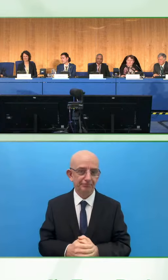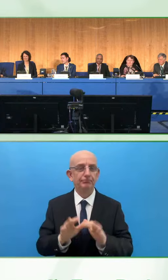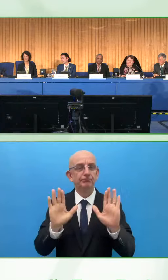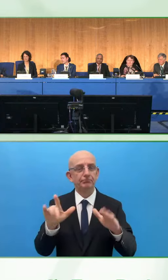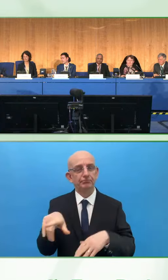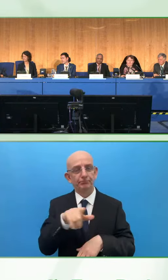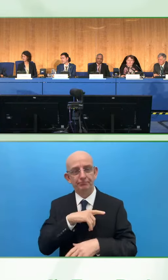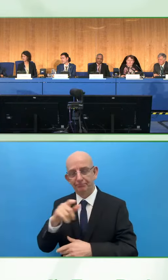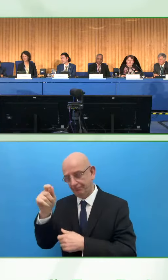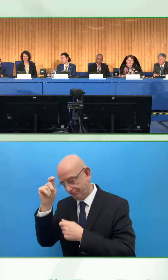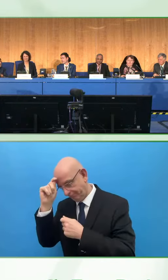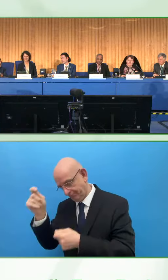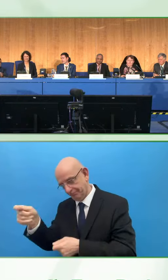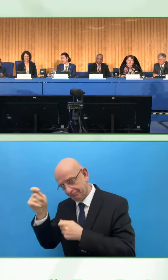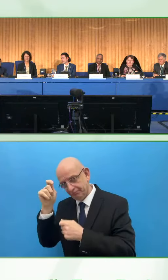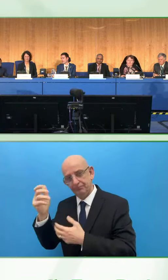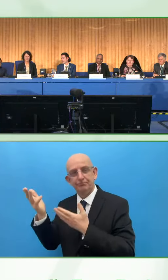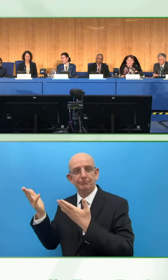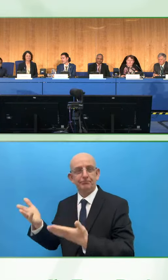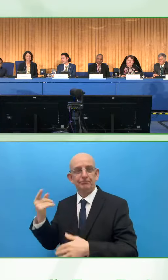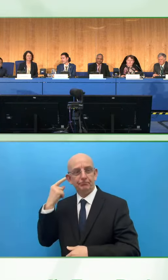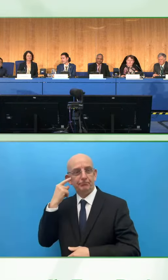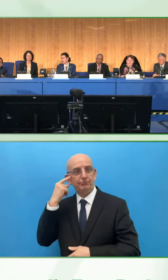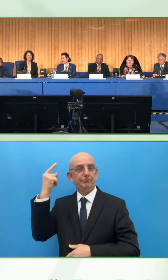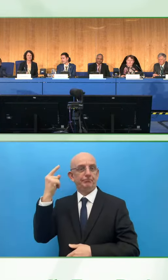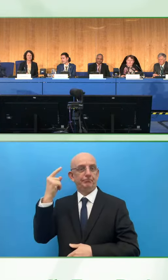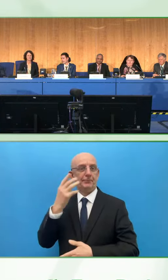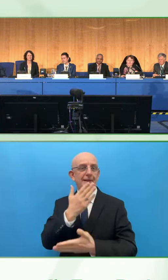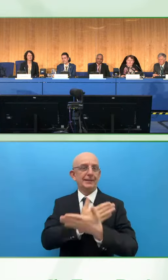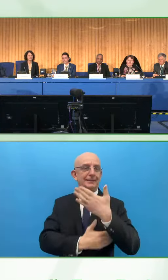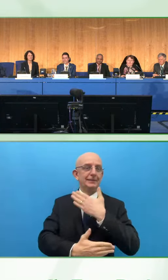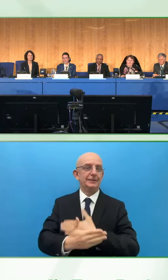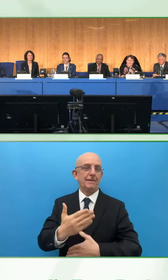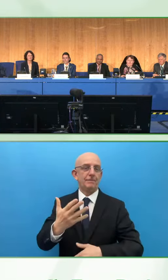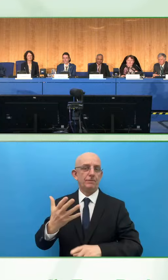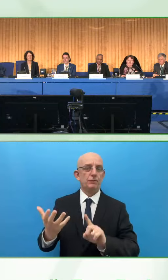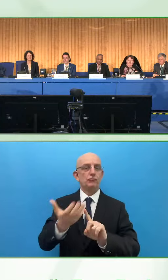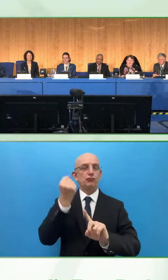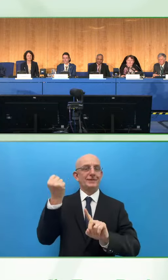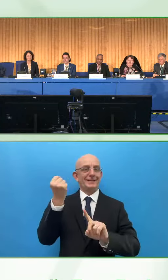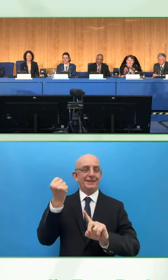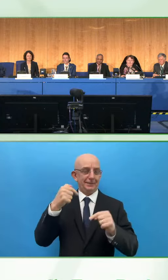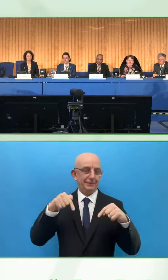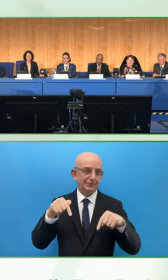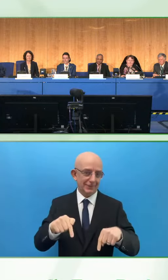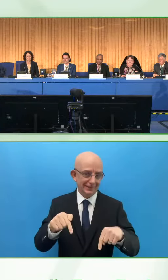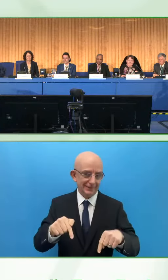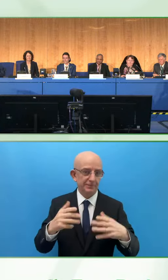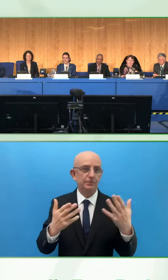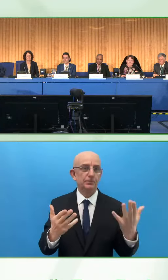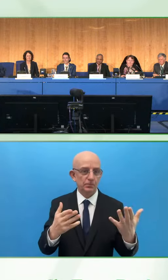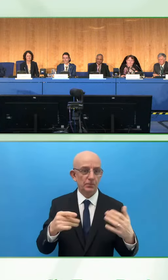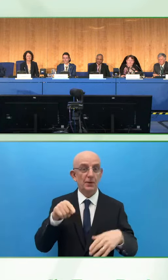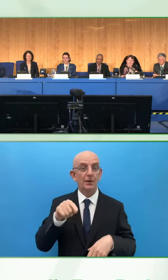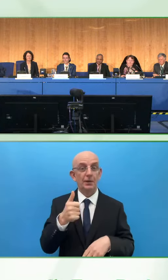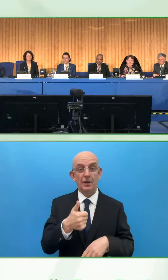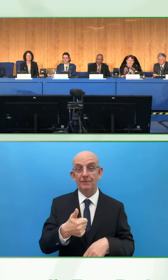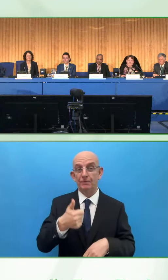has been made. Hello, my name is Melanie and I live in Western Australia.